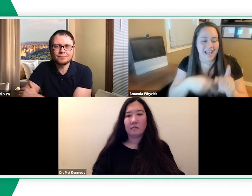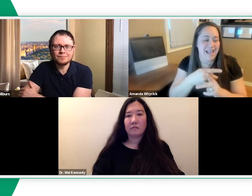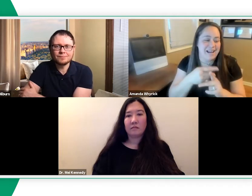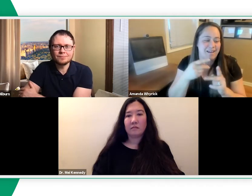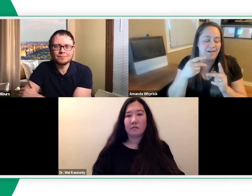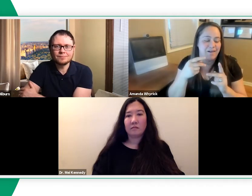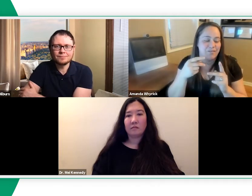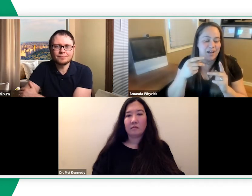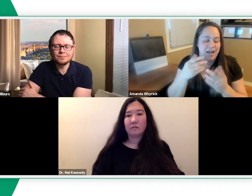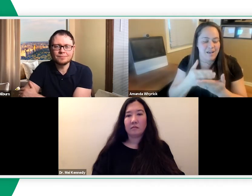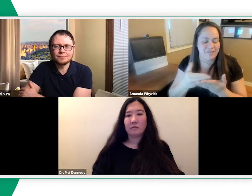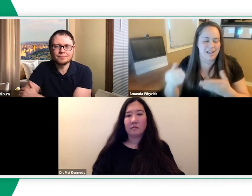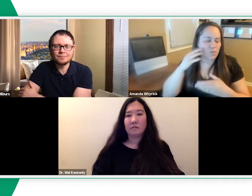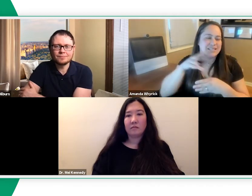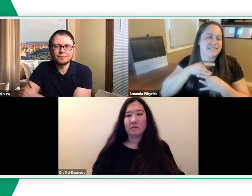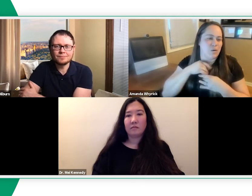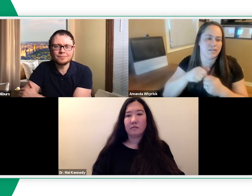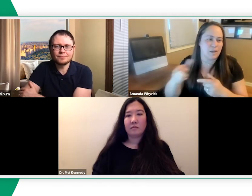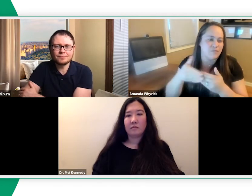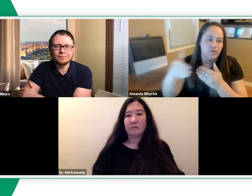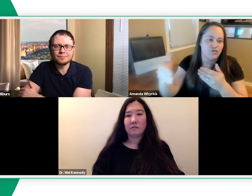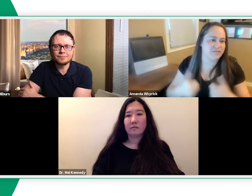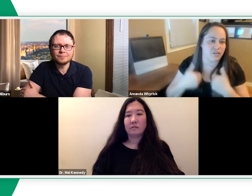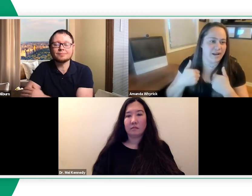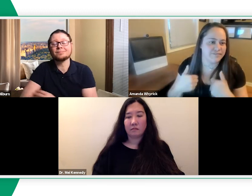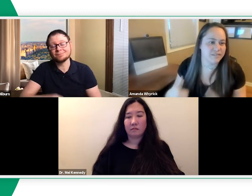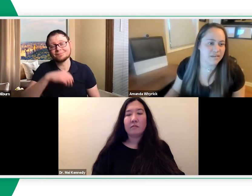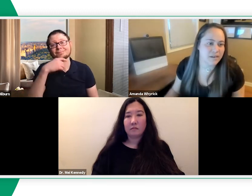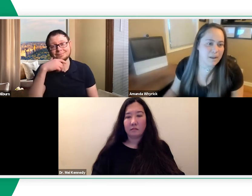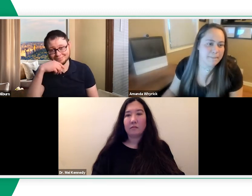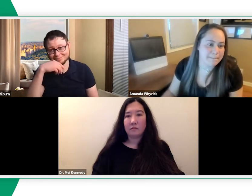information, that kind of thing will stick with them for the rest of their life.